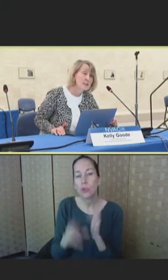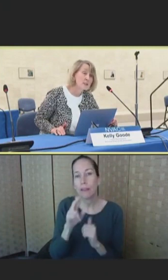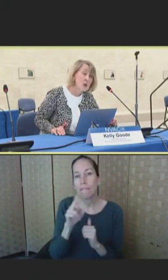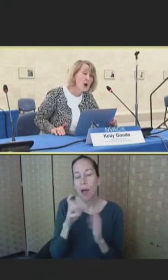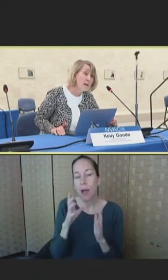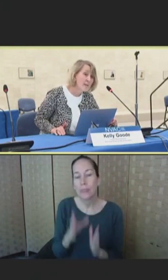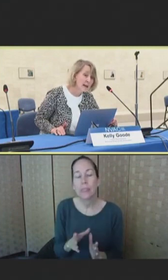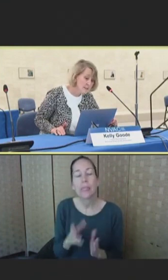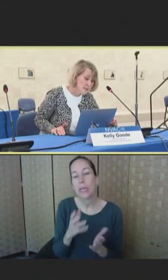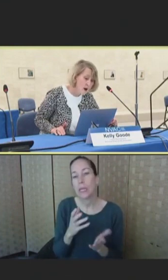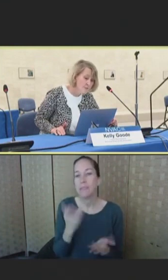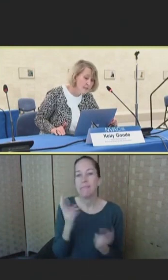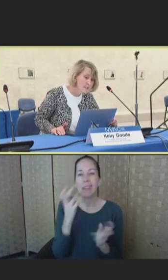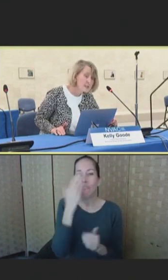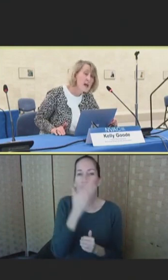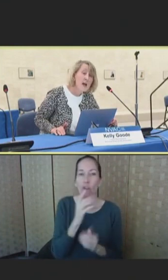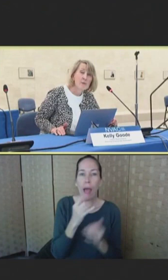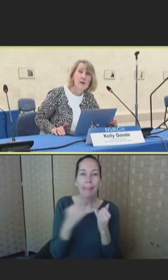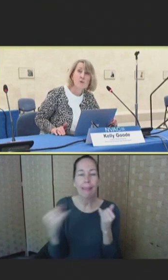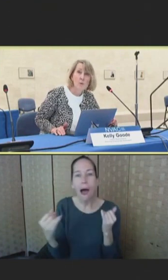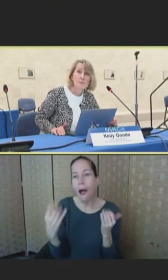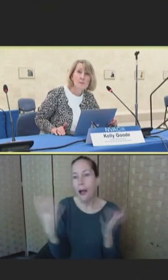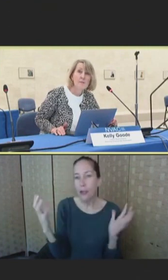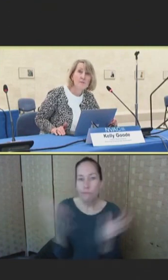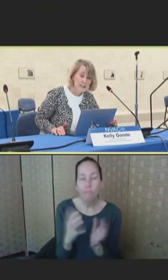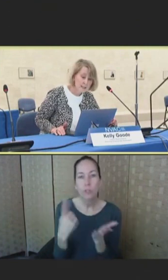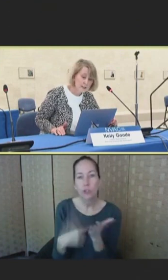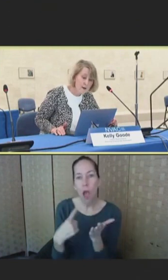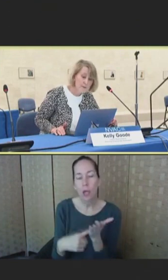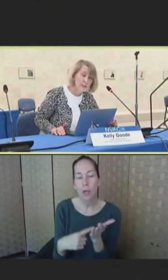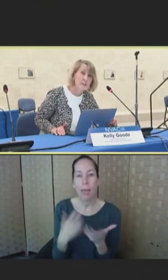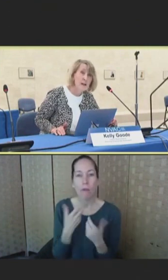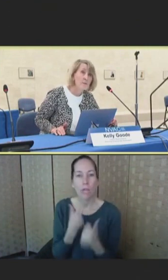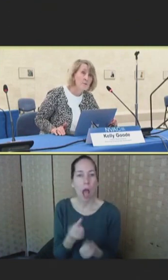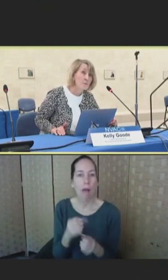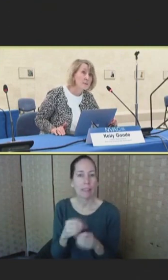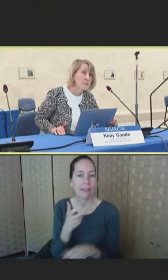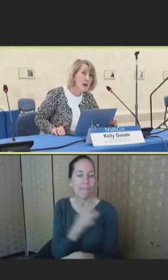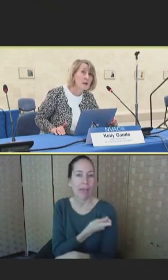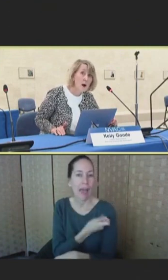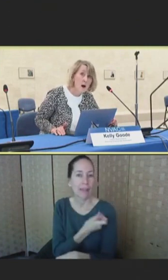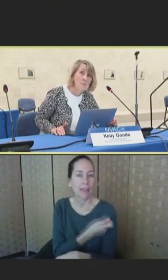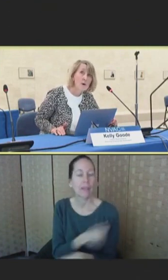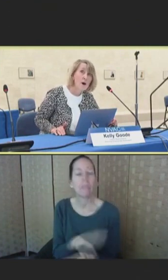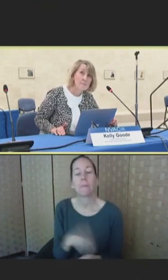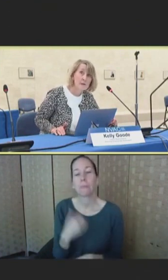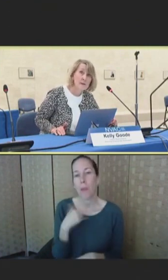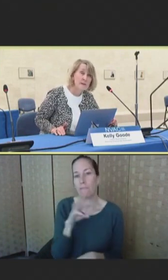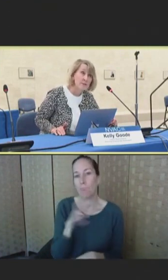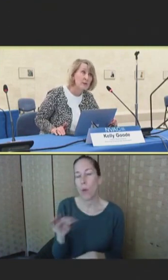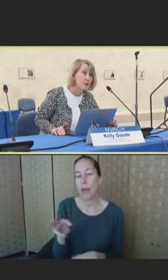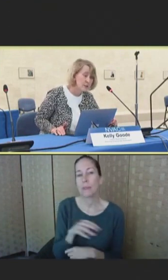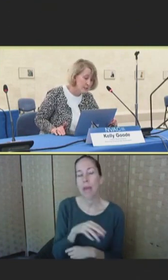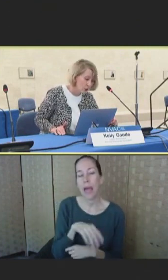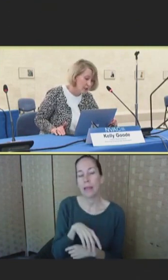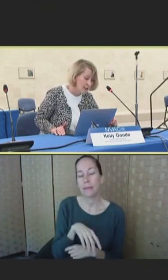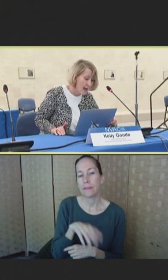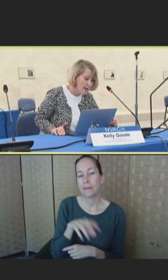to talk about vaccine confidence. There's a website, VaccineConfidence.Pharmacist.com, if you're interested to look at that.